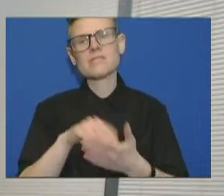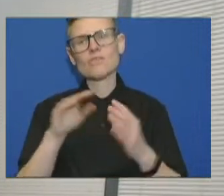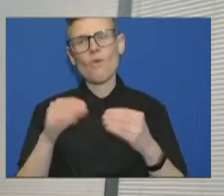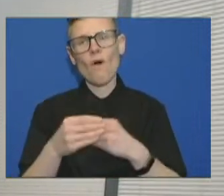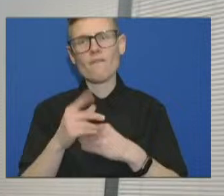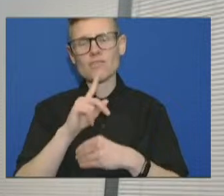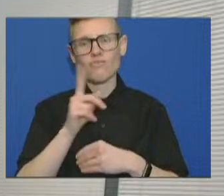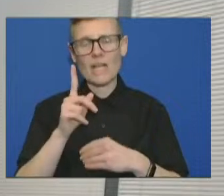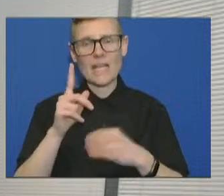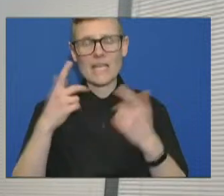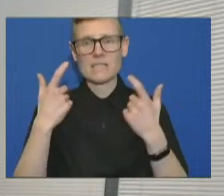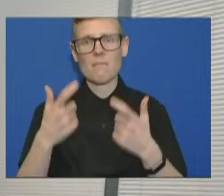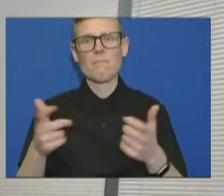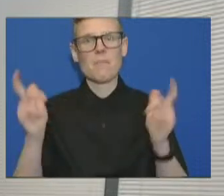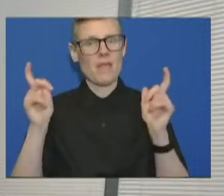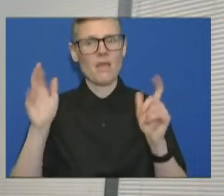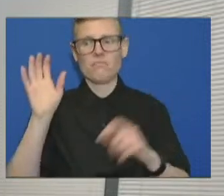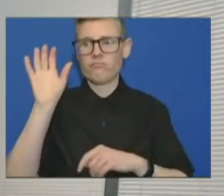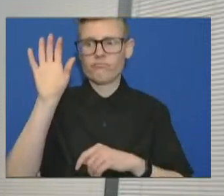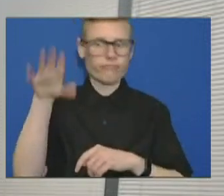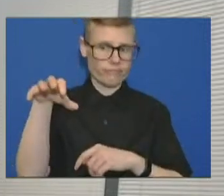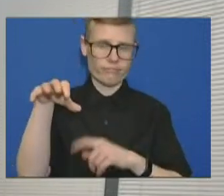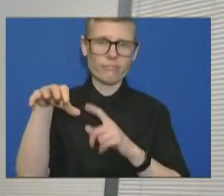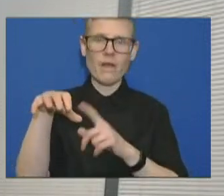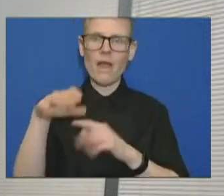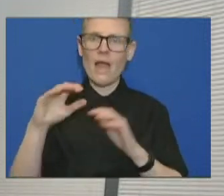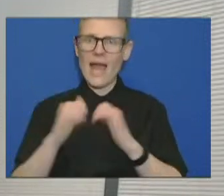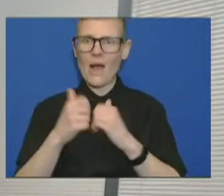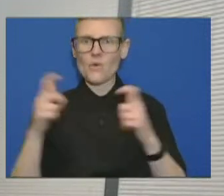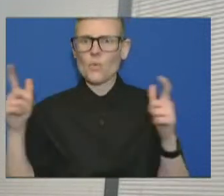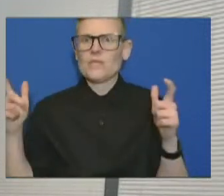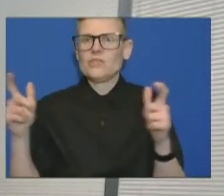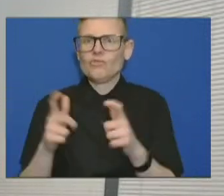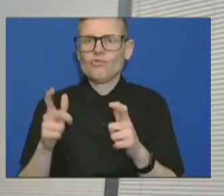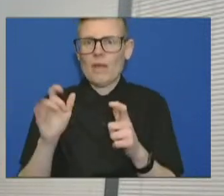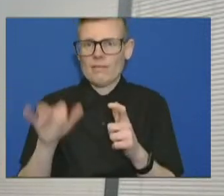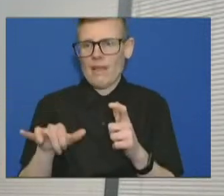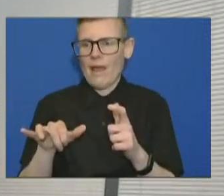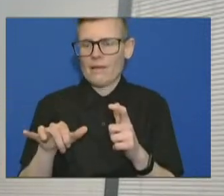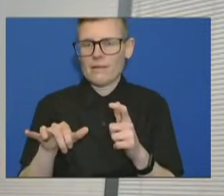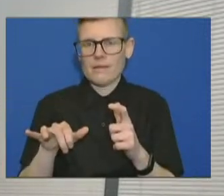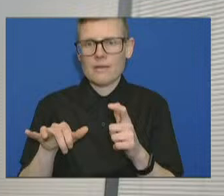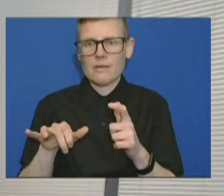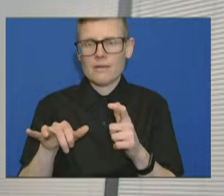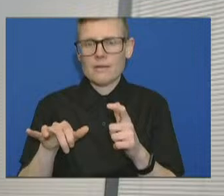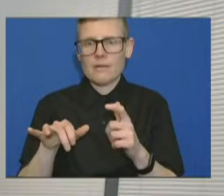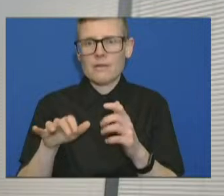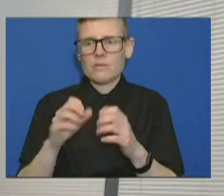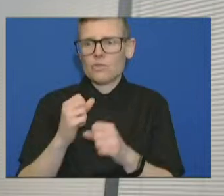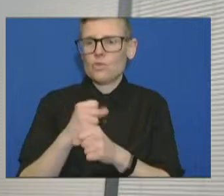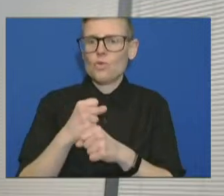into place, because central office is really a big entity